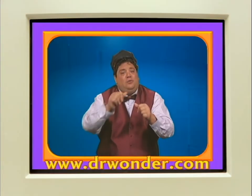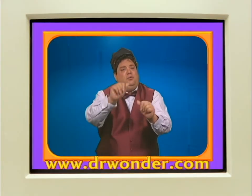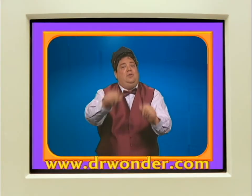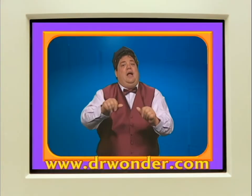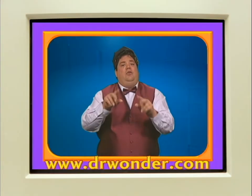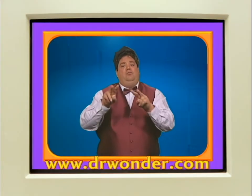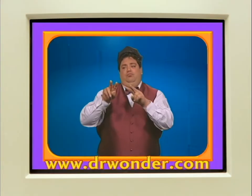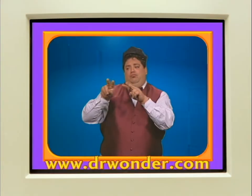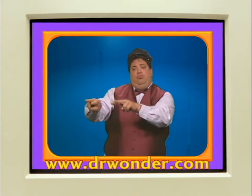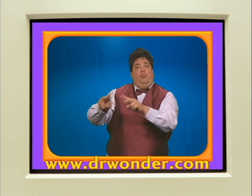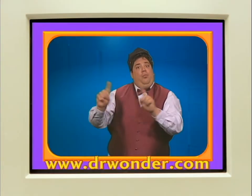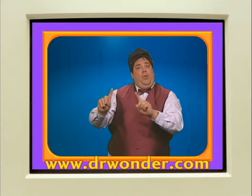HONESTY